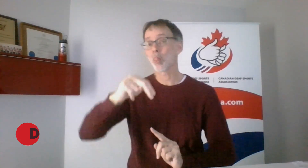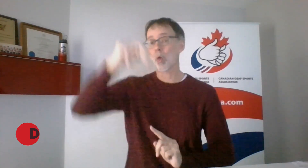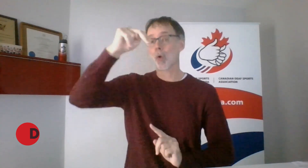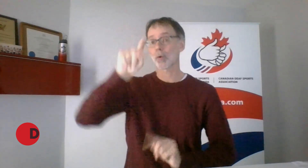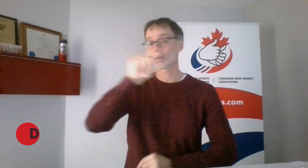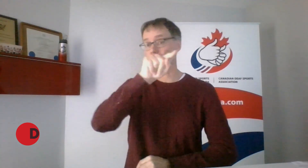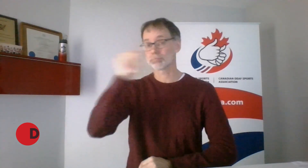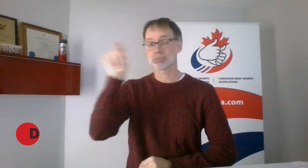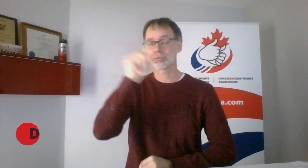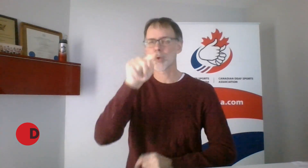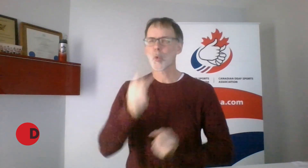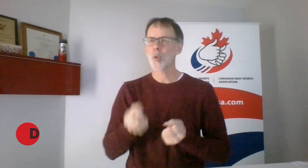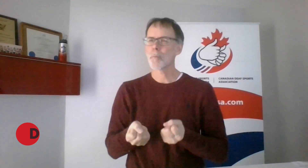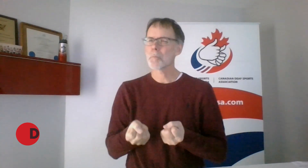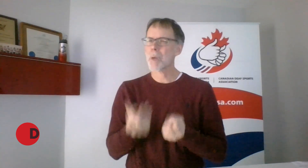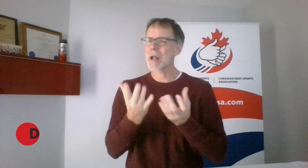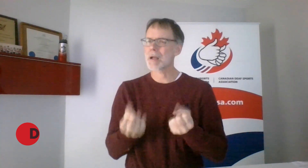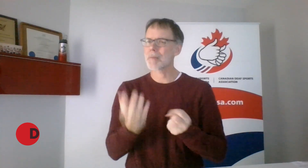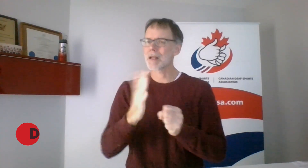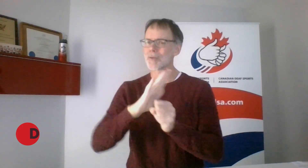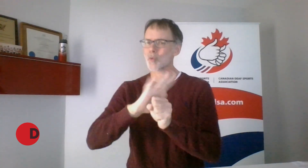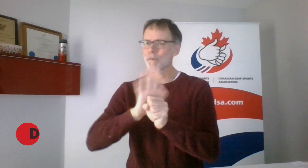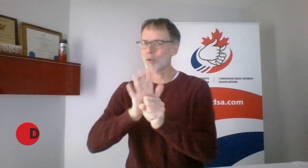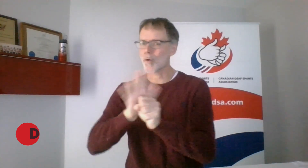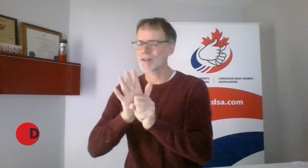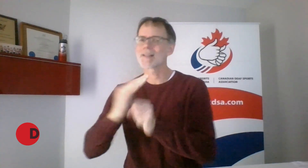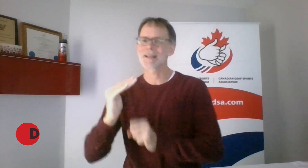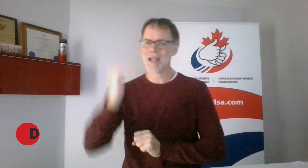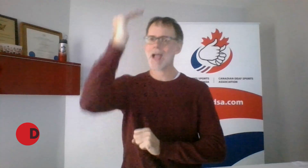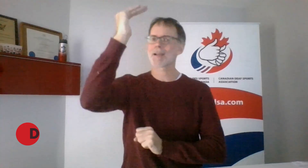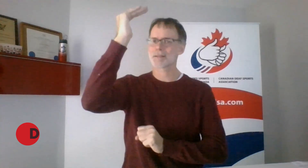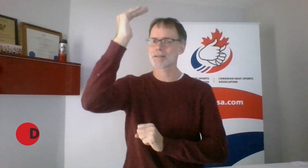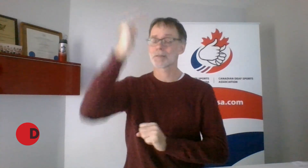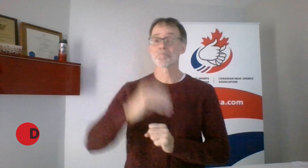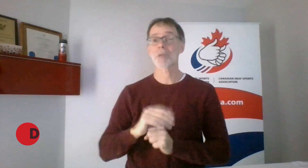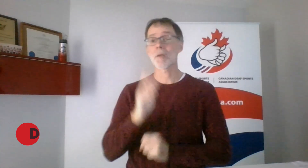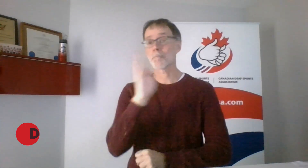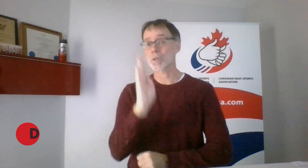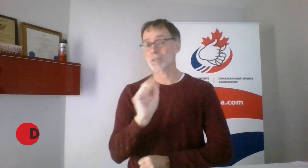Many of the COVID-19 cases occurred in northern Brazil, and numbers